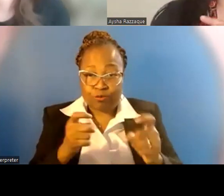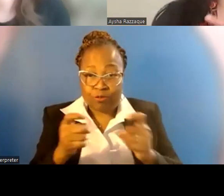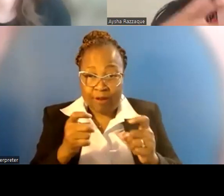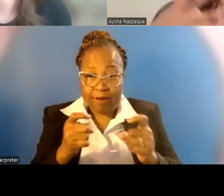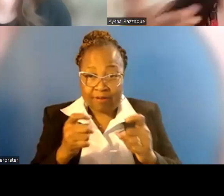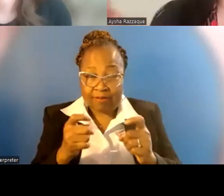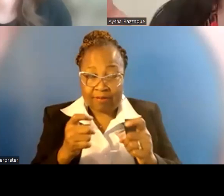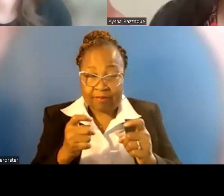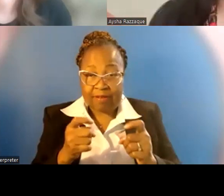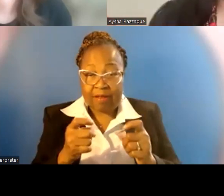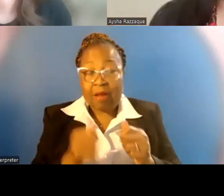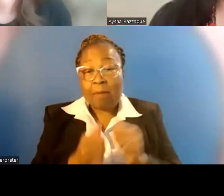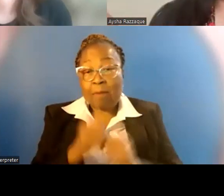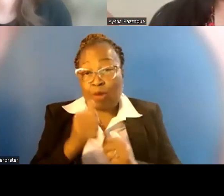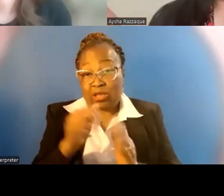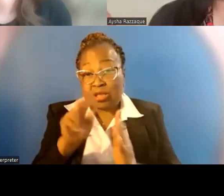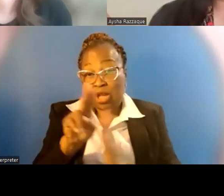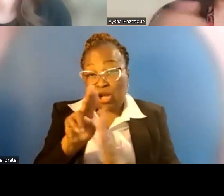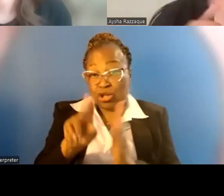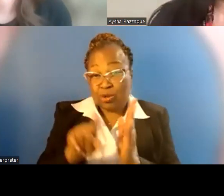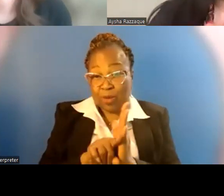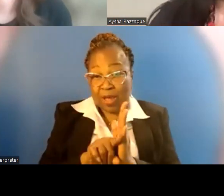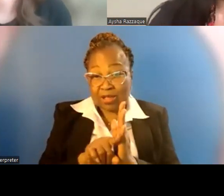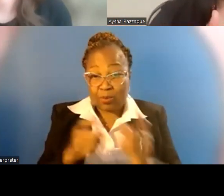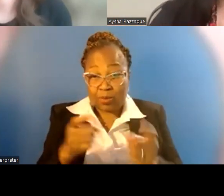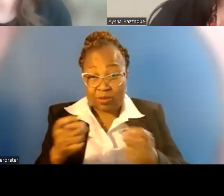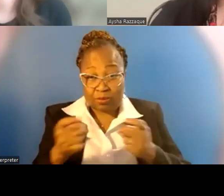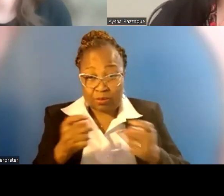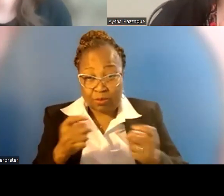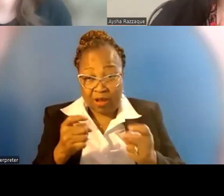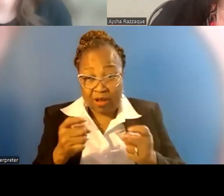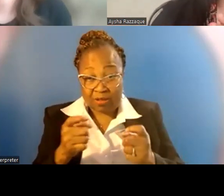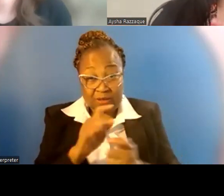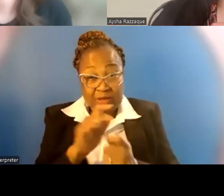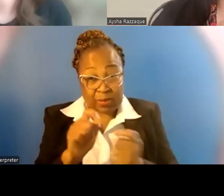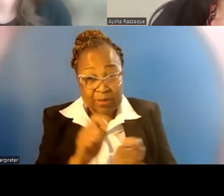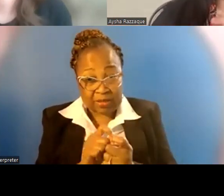and mostly undergraduate run specifically is high turnover.